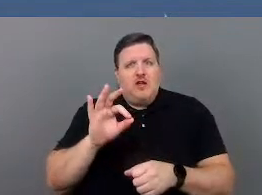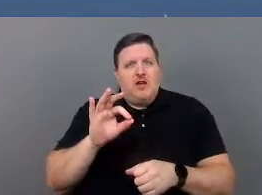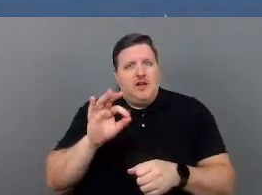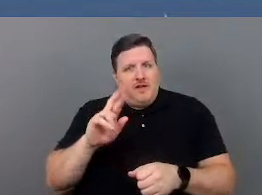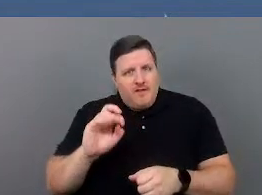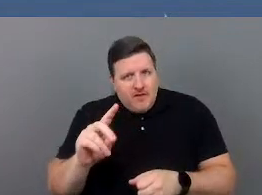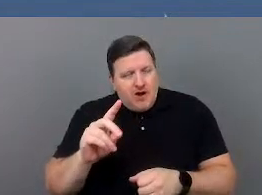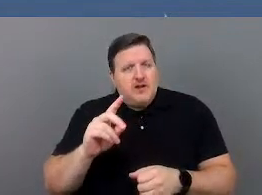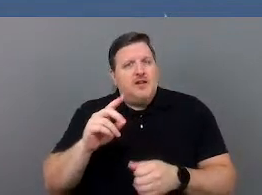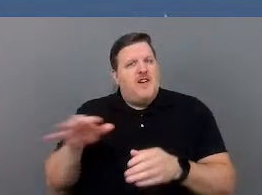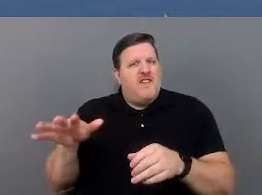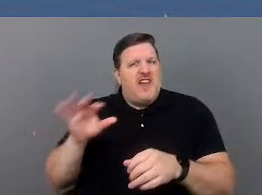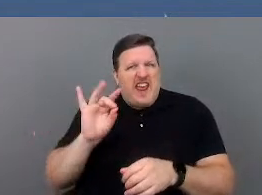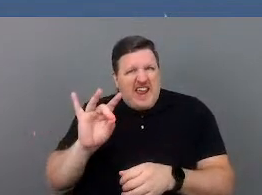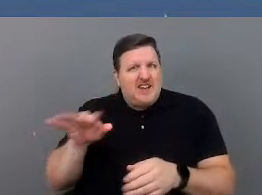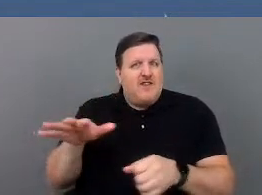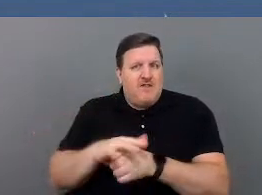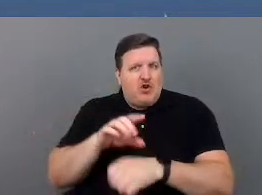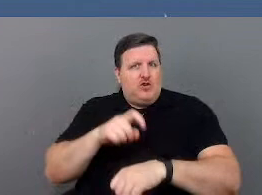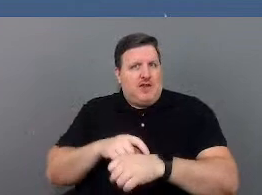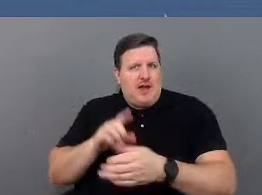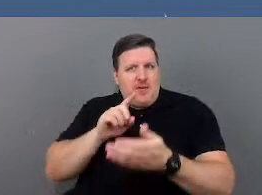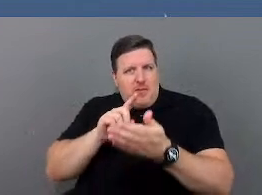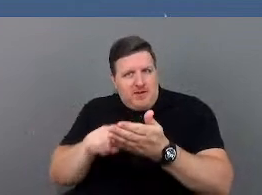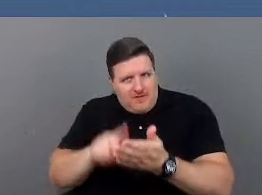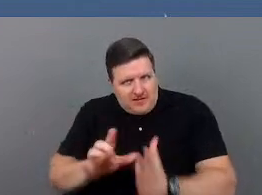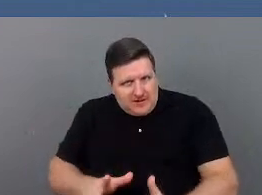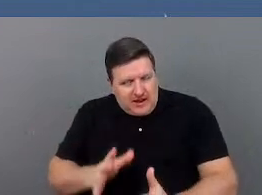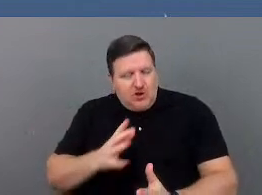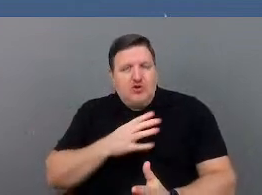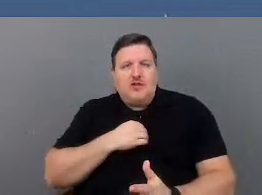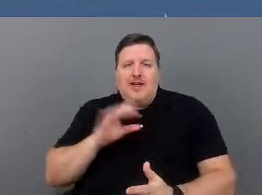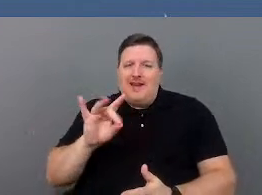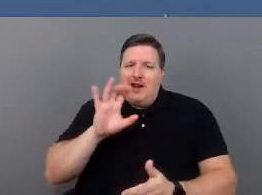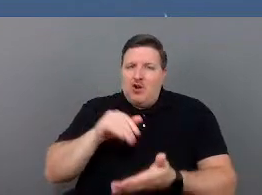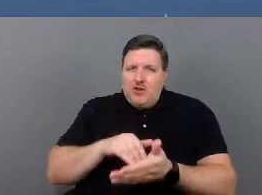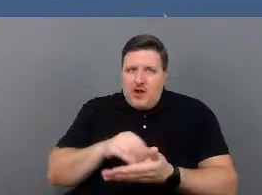JUST FOR MINIMUM WAGE VIOLATIONS ALONE $15 BILLION IS